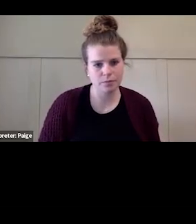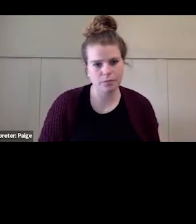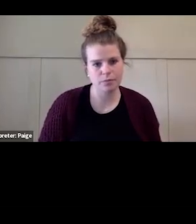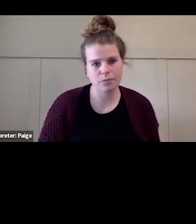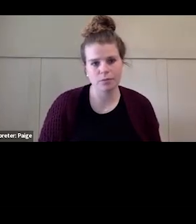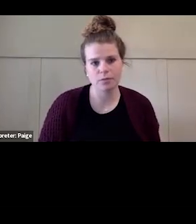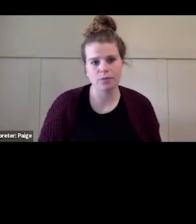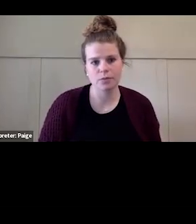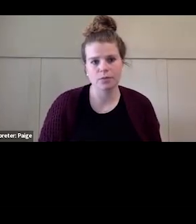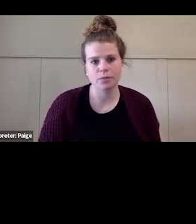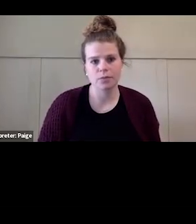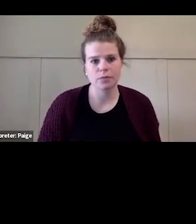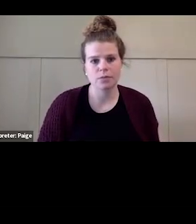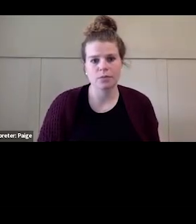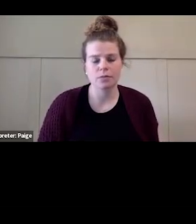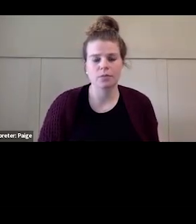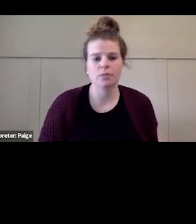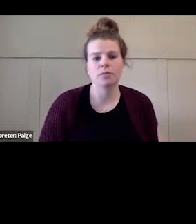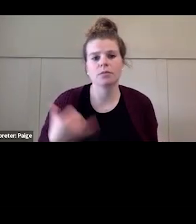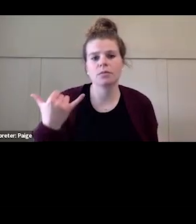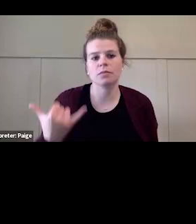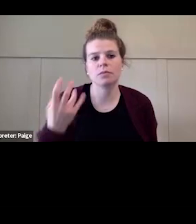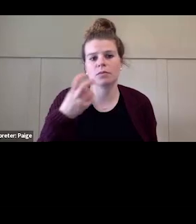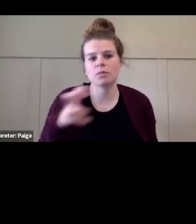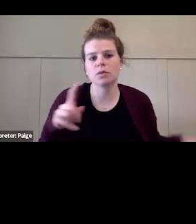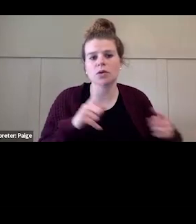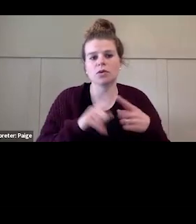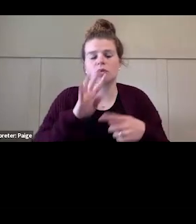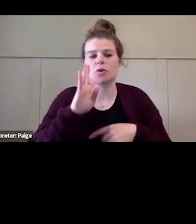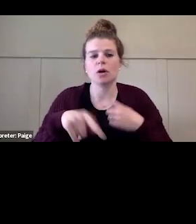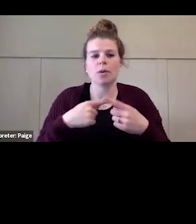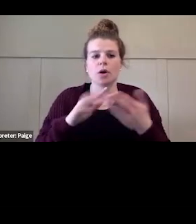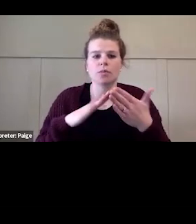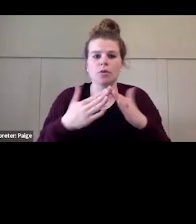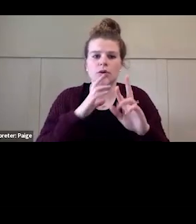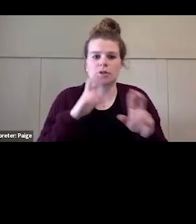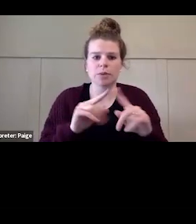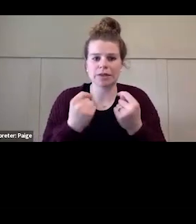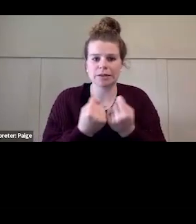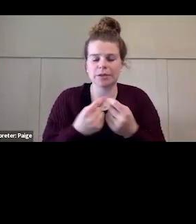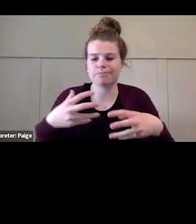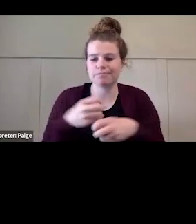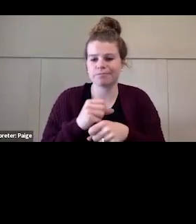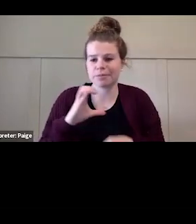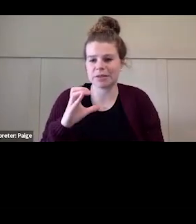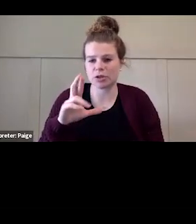And now I'll transition to talking about our community response team, which, again, is that team of two to three individuals